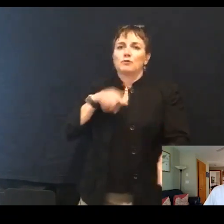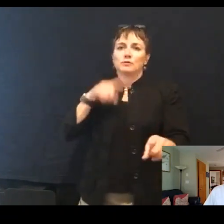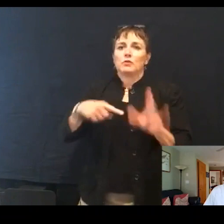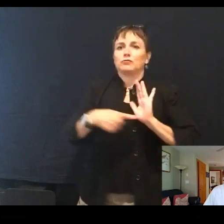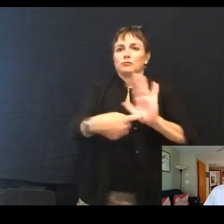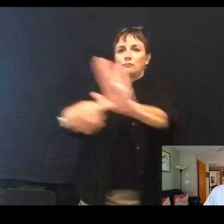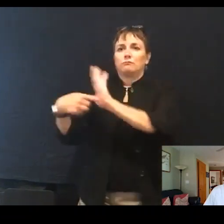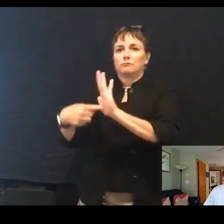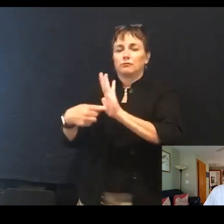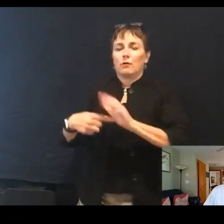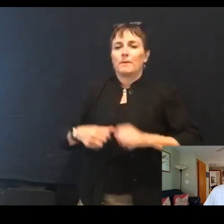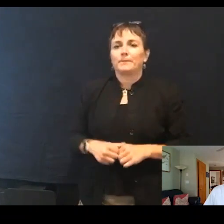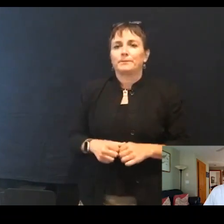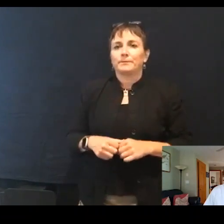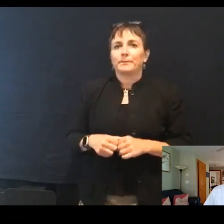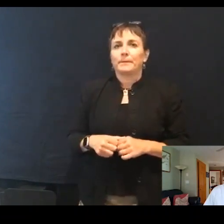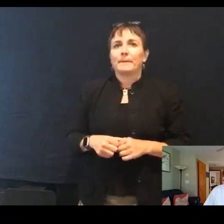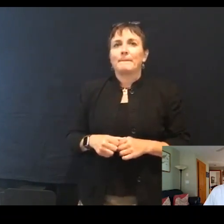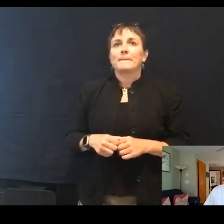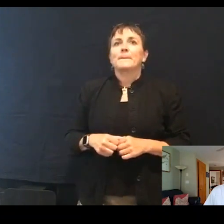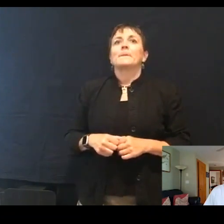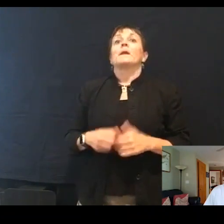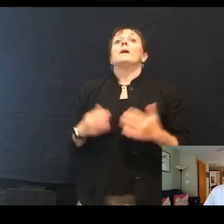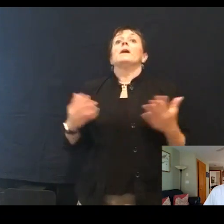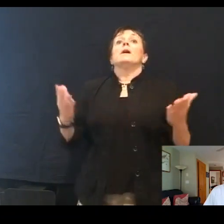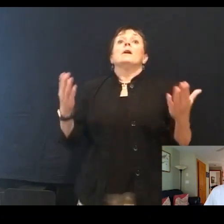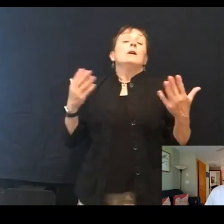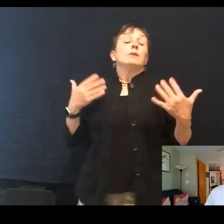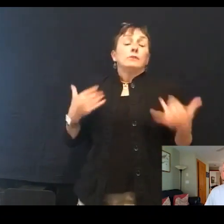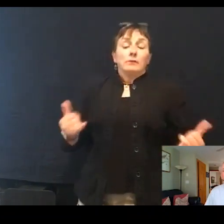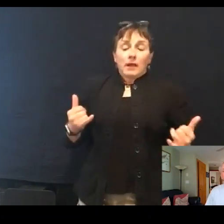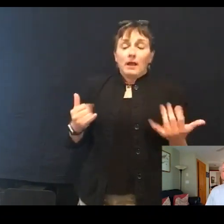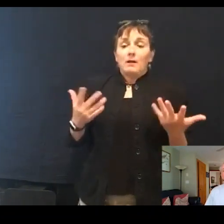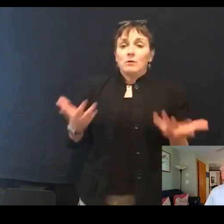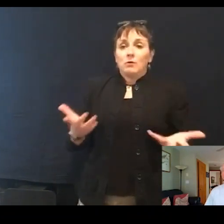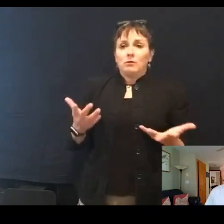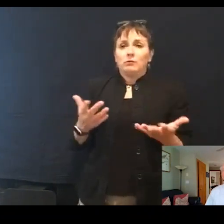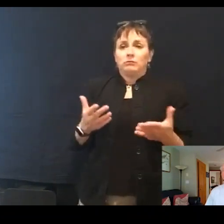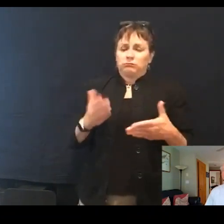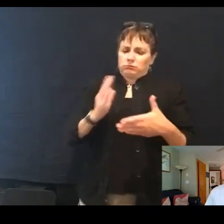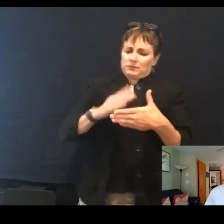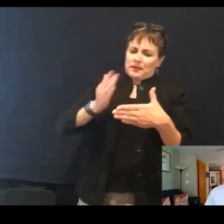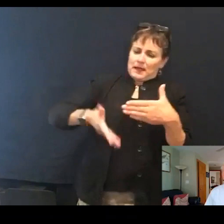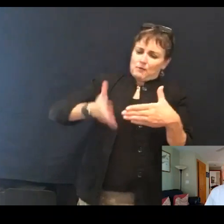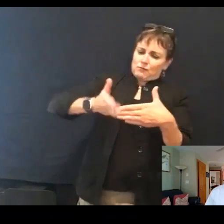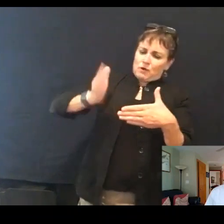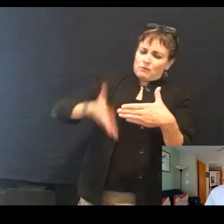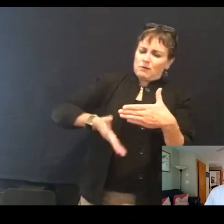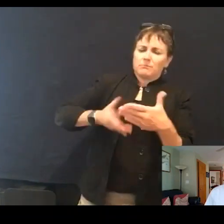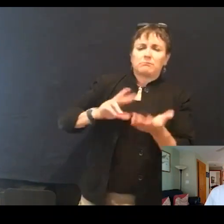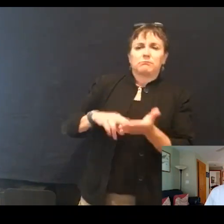with the broader community. So let me talk to you about the outcomes specifically